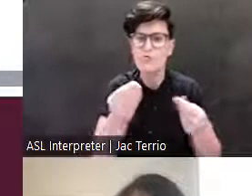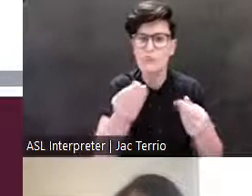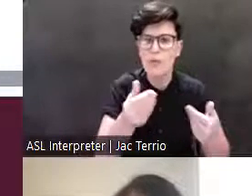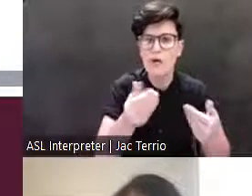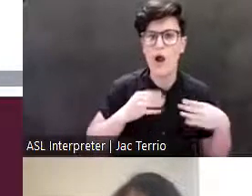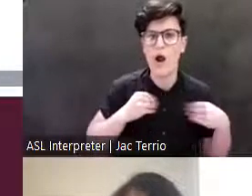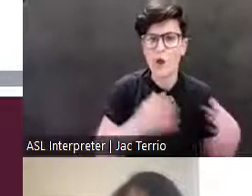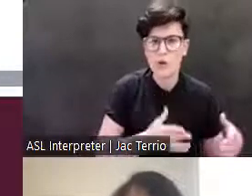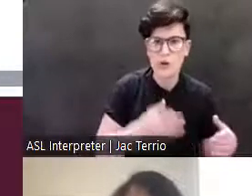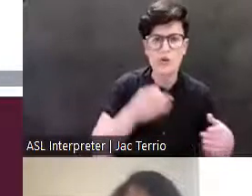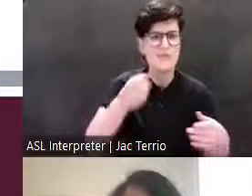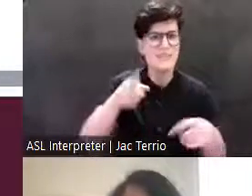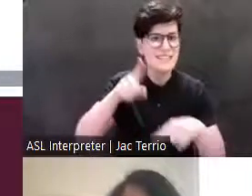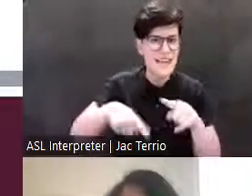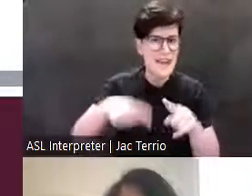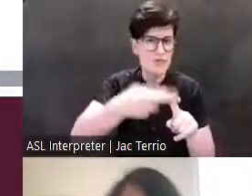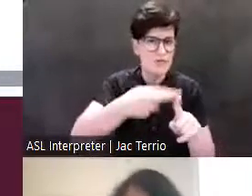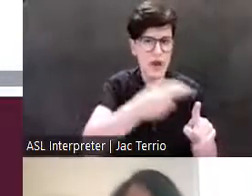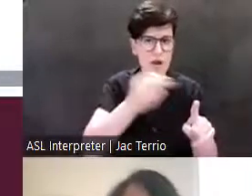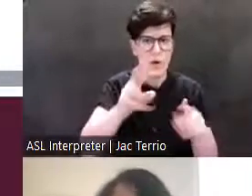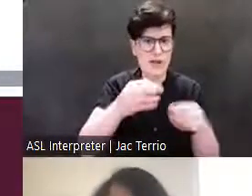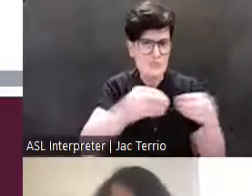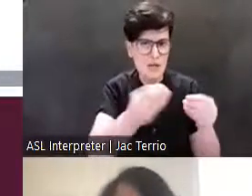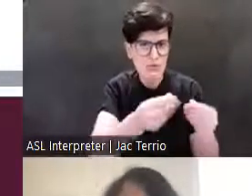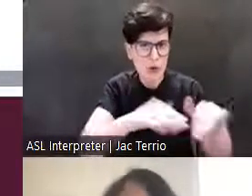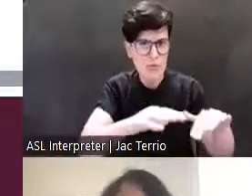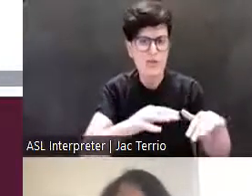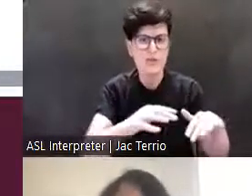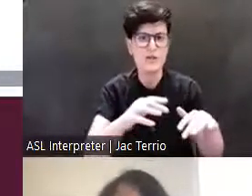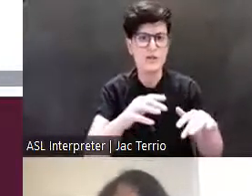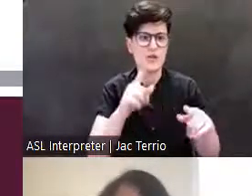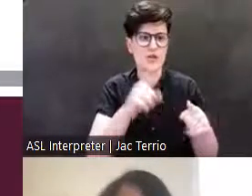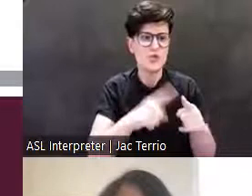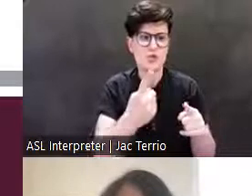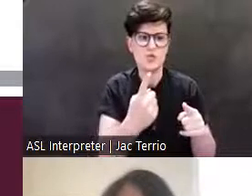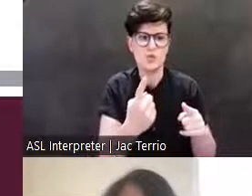property to a person who is protected under the fair housing act.